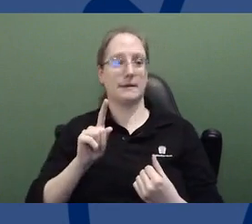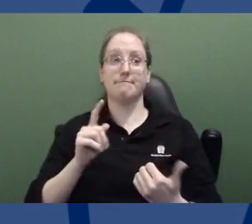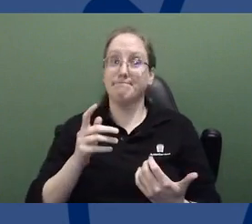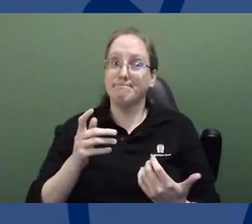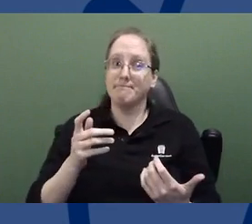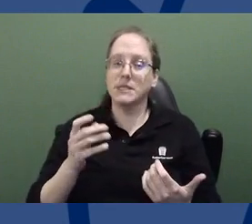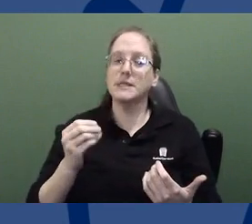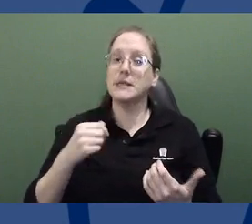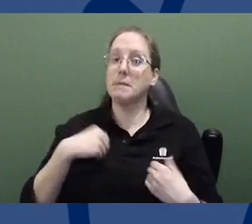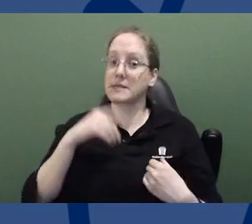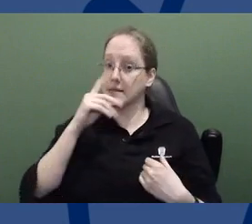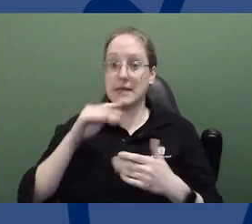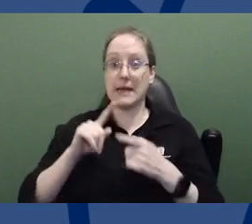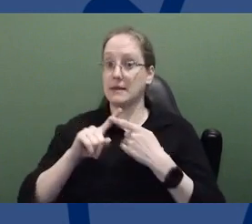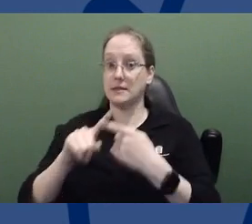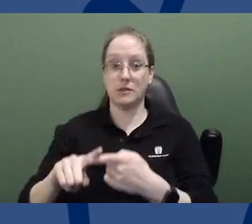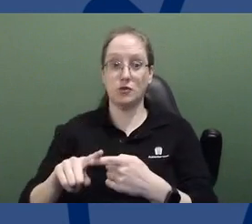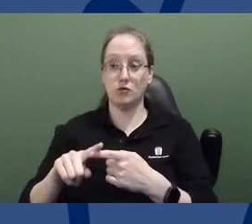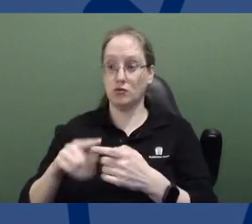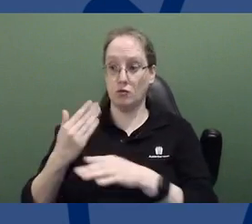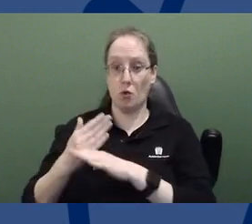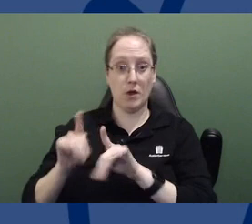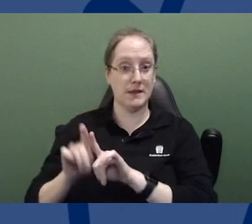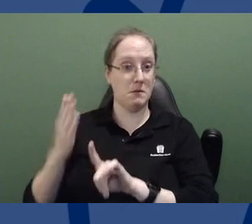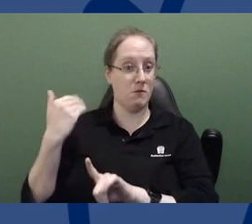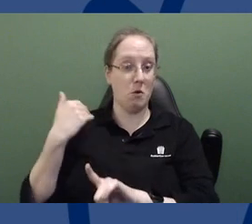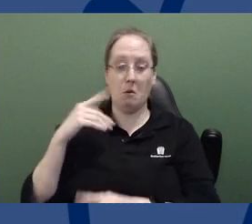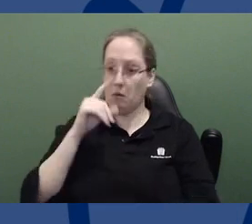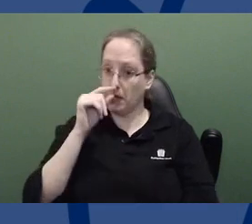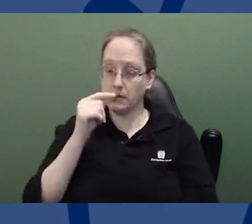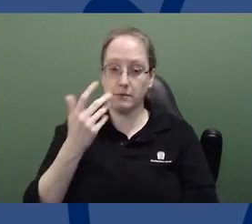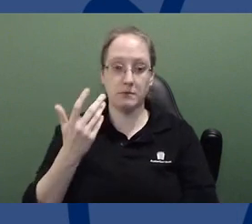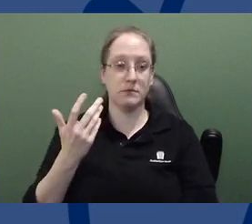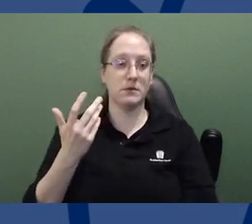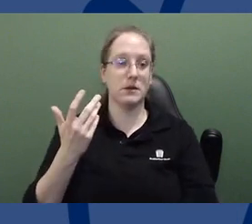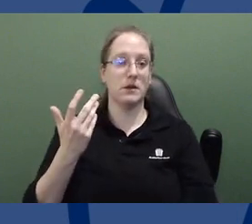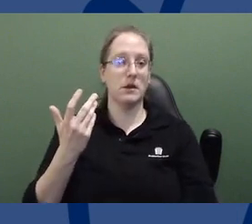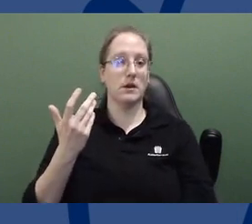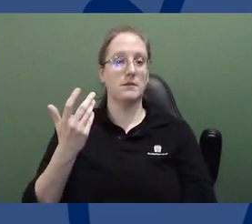as they did previously. We understand that businesses are going to have to cut back and